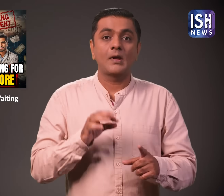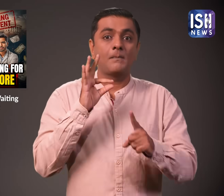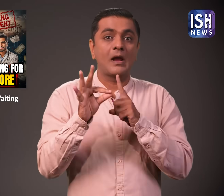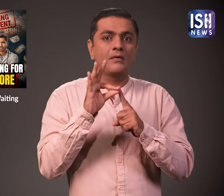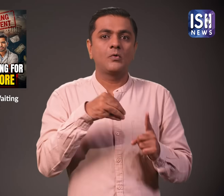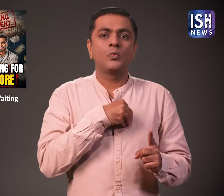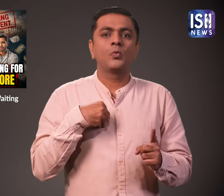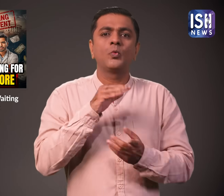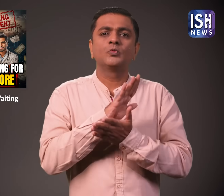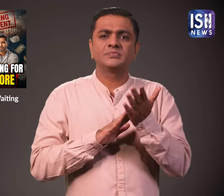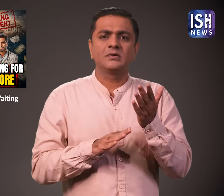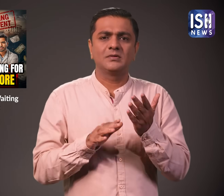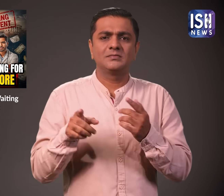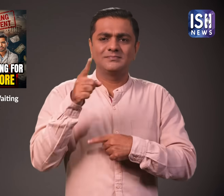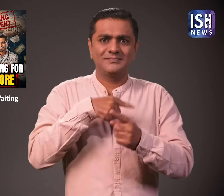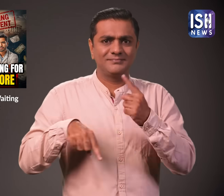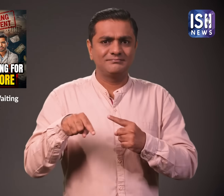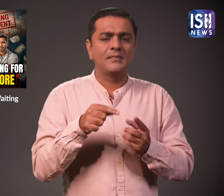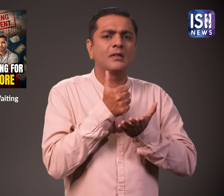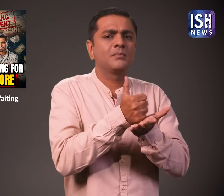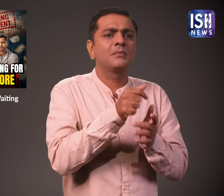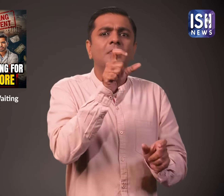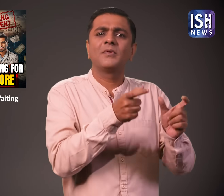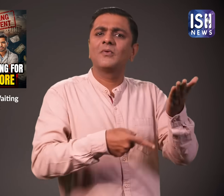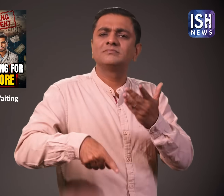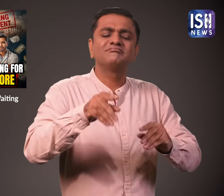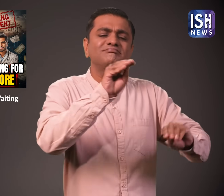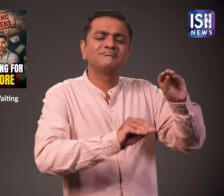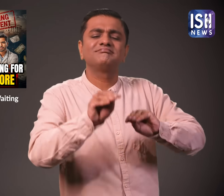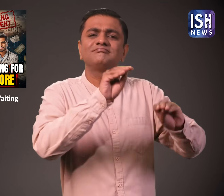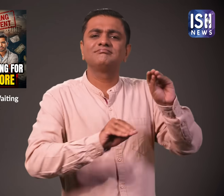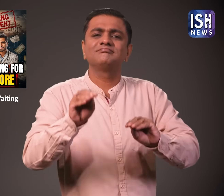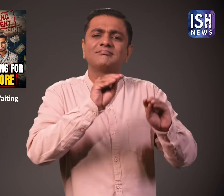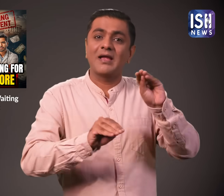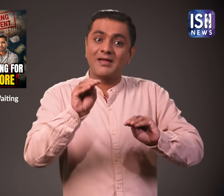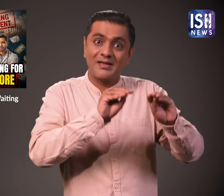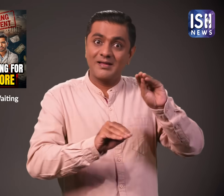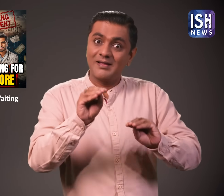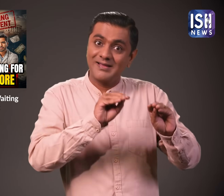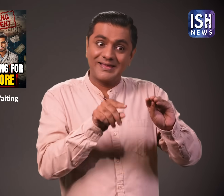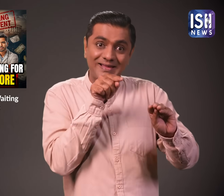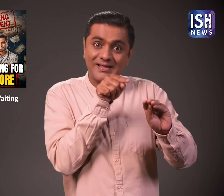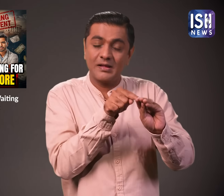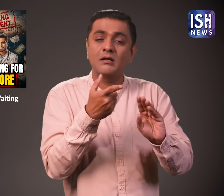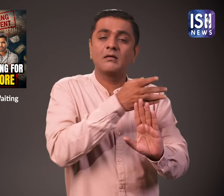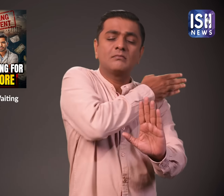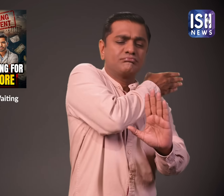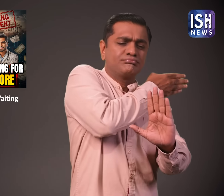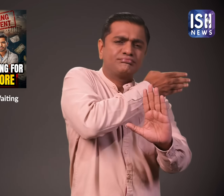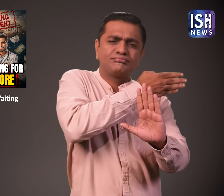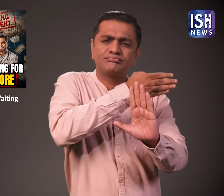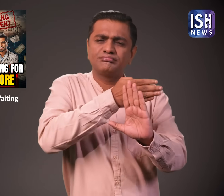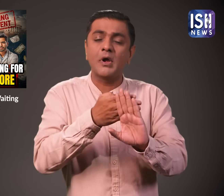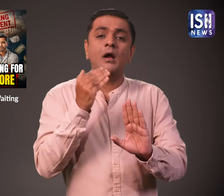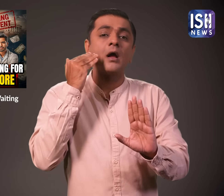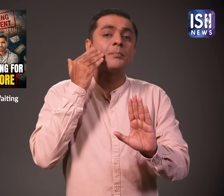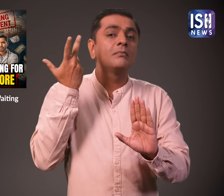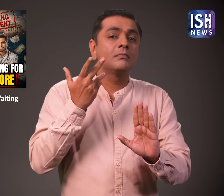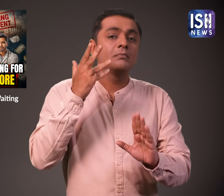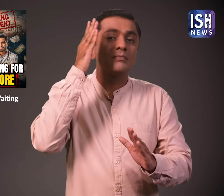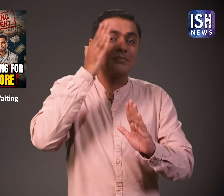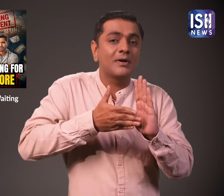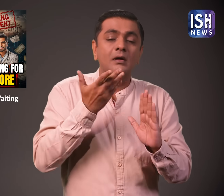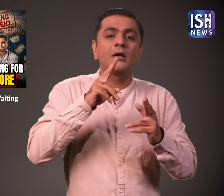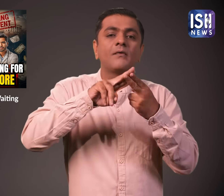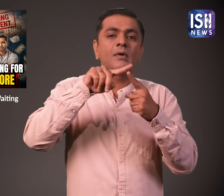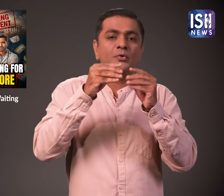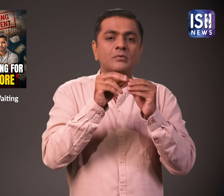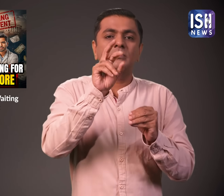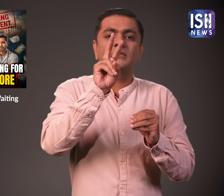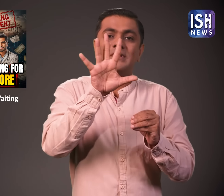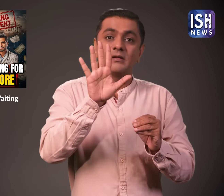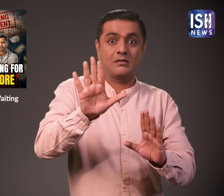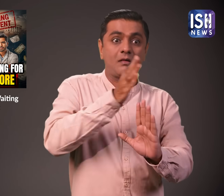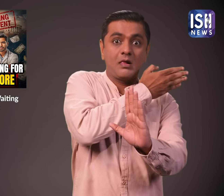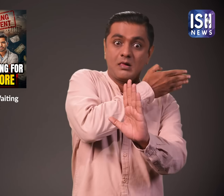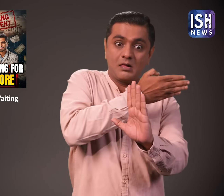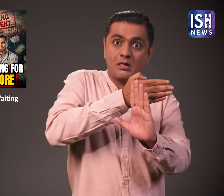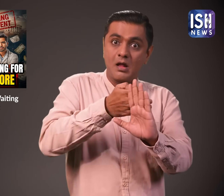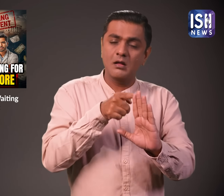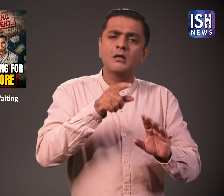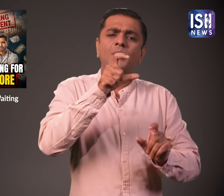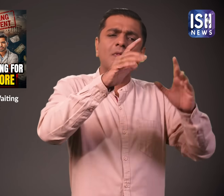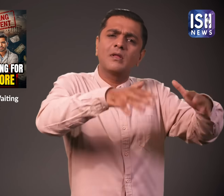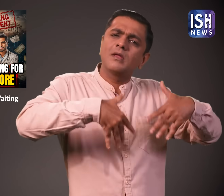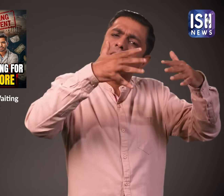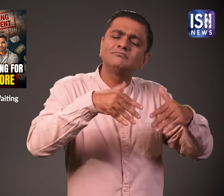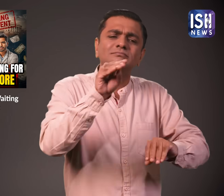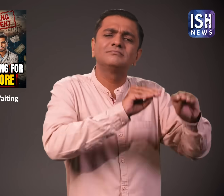Until February 2025, private hospitals were treating patients under the Ayushman Bharat scheme